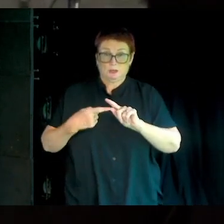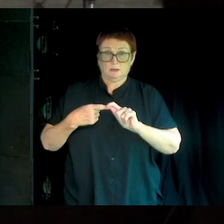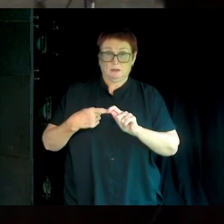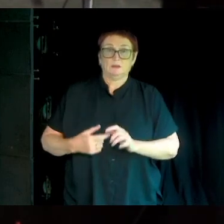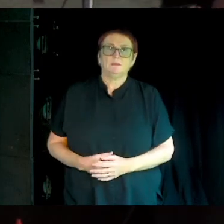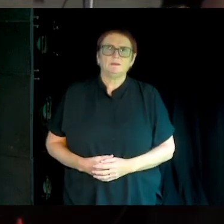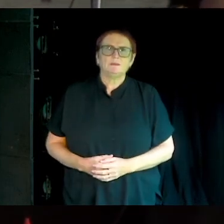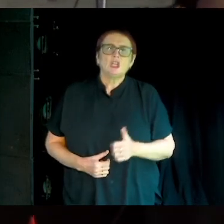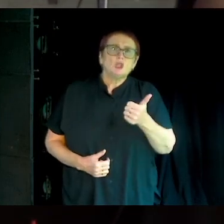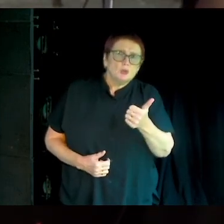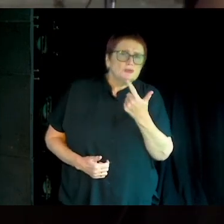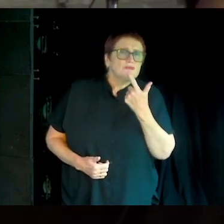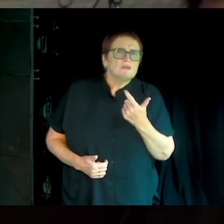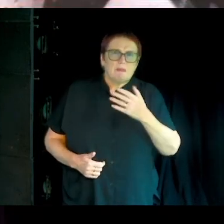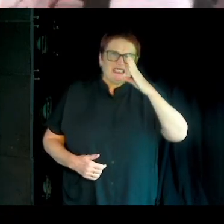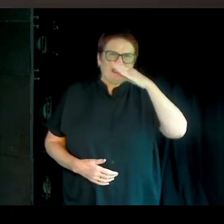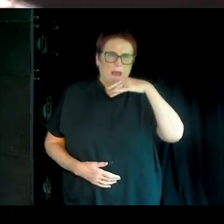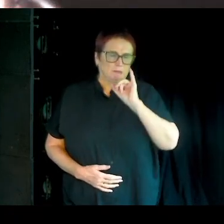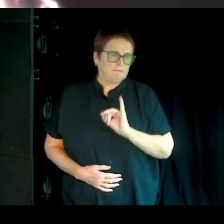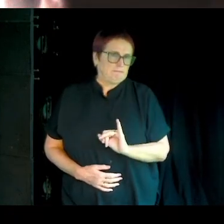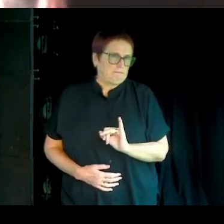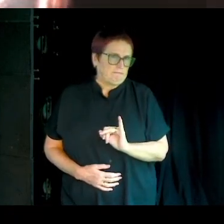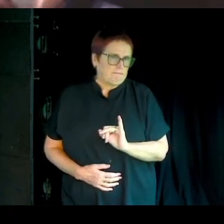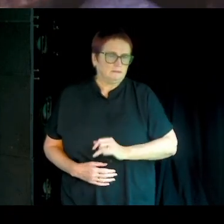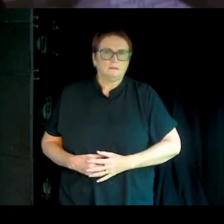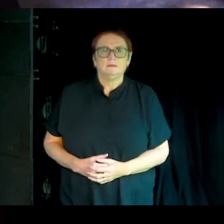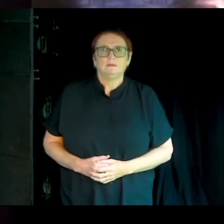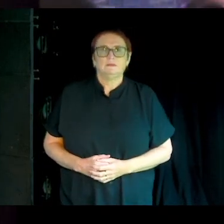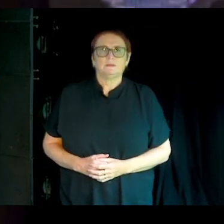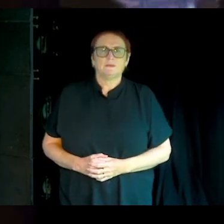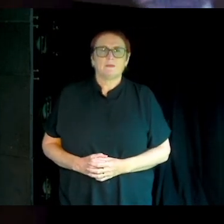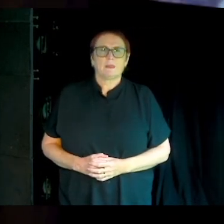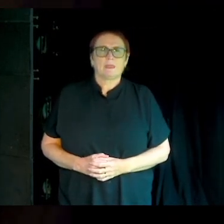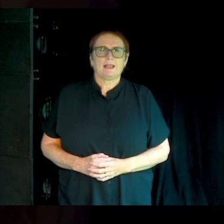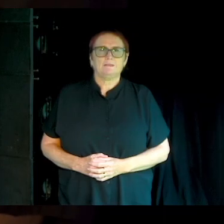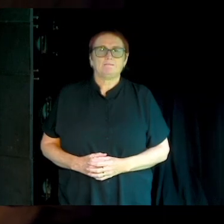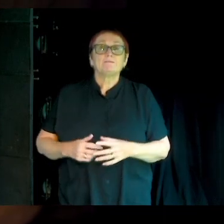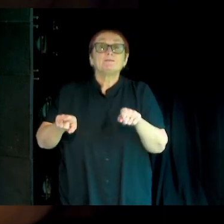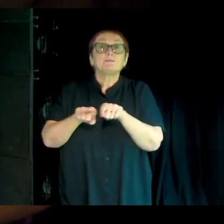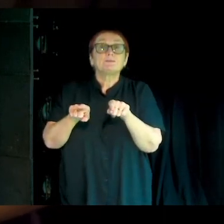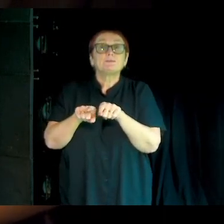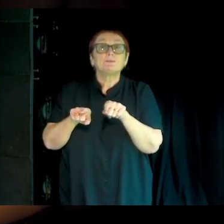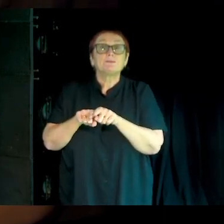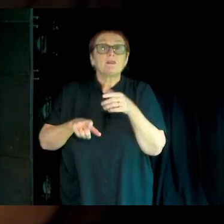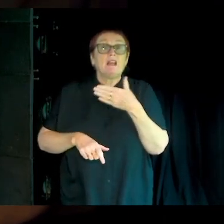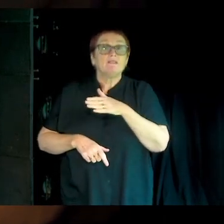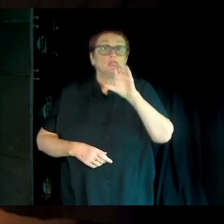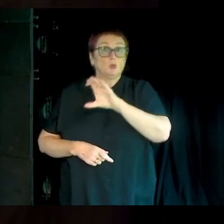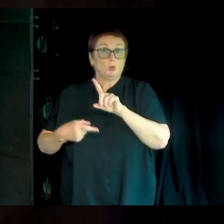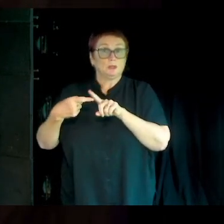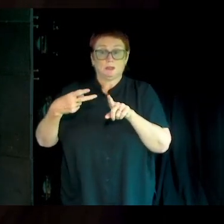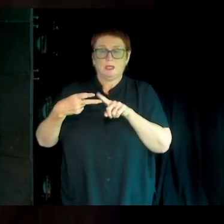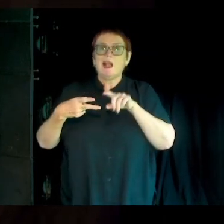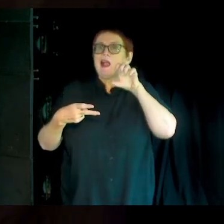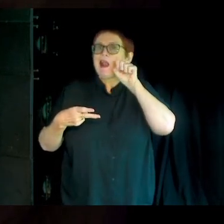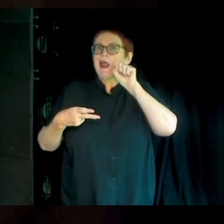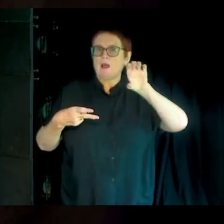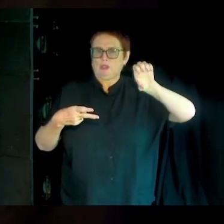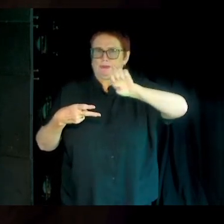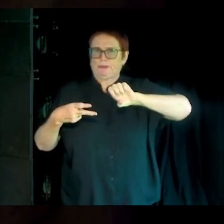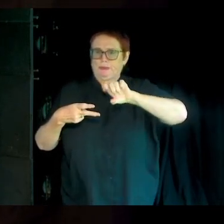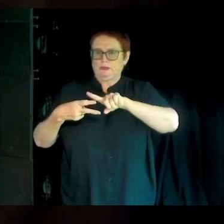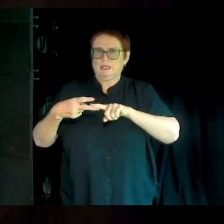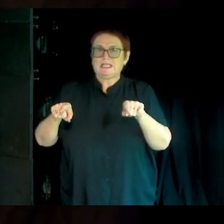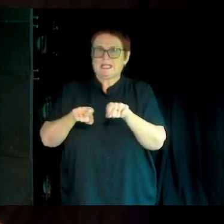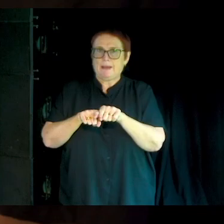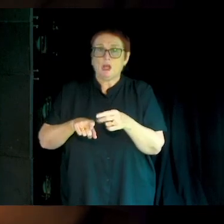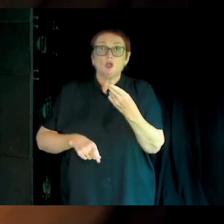to eat but not good to smell so um equal amount of fish sauce and lime juice so two tablespoons